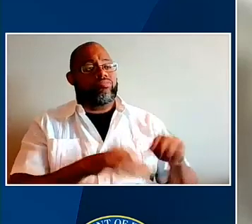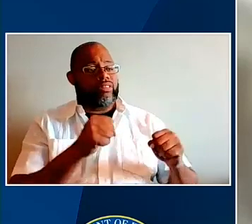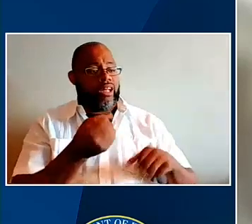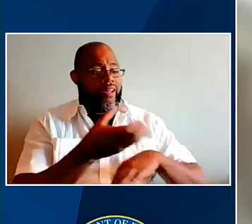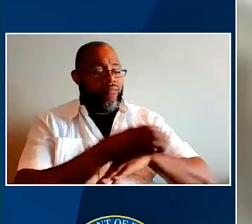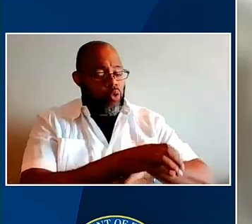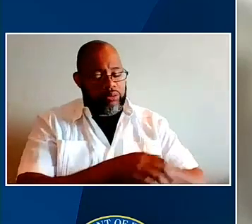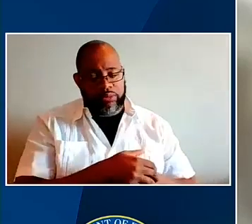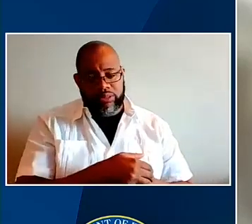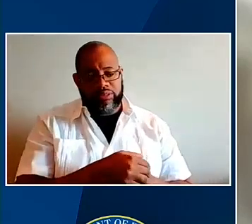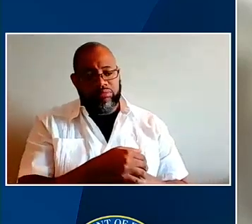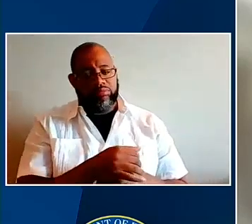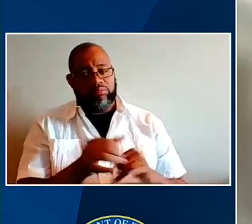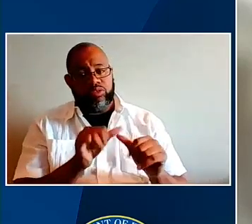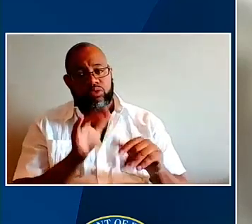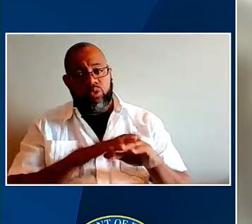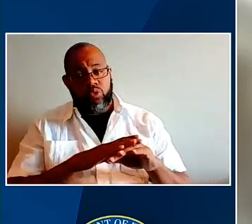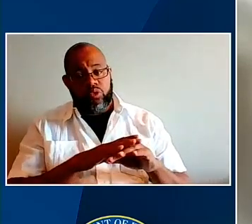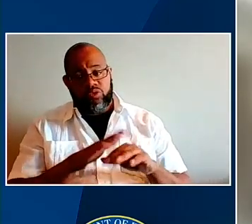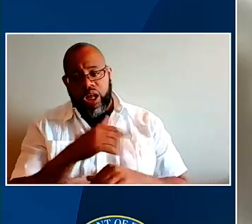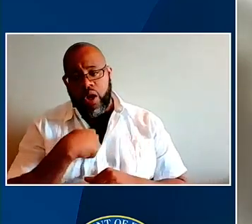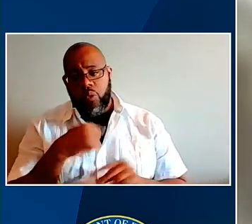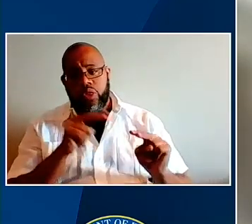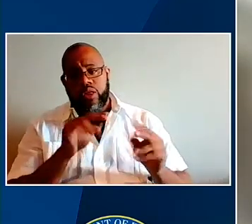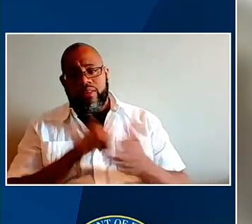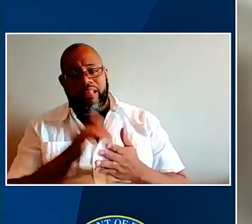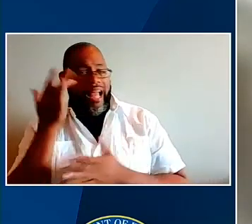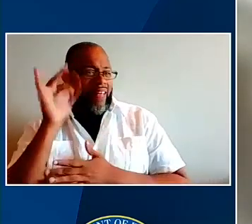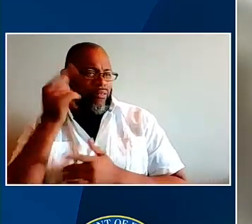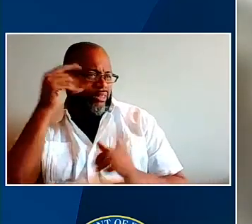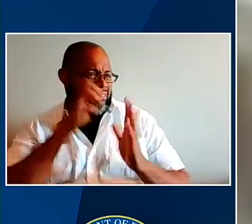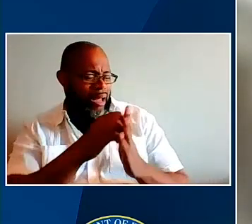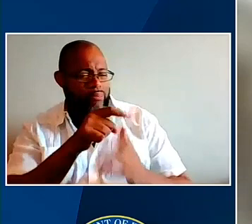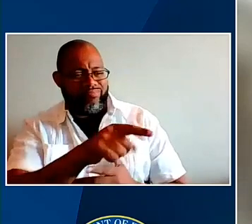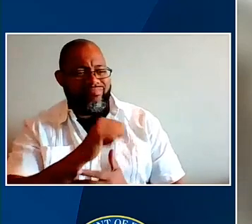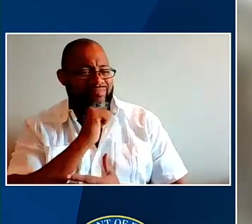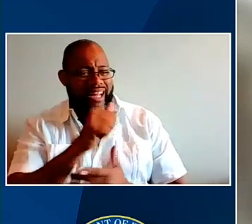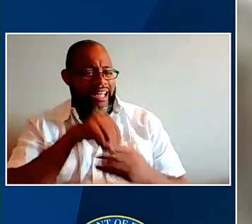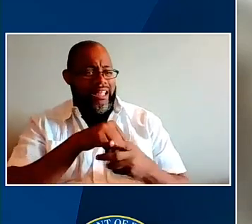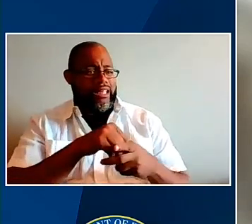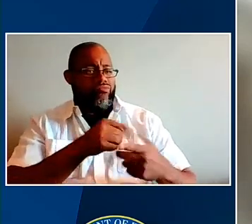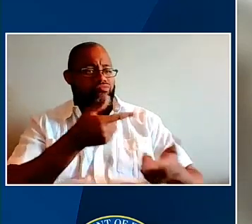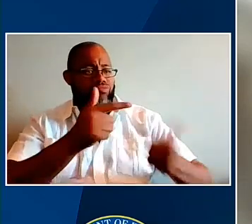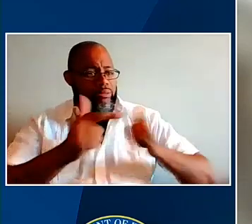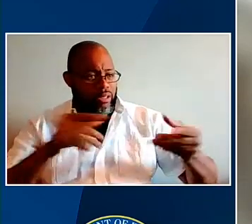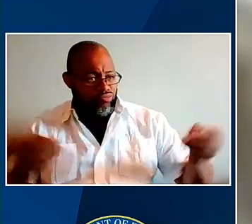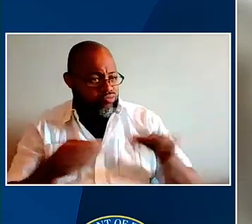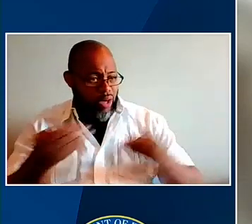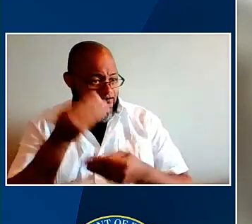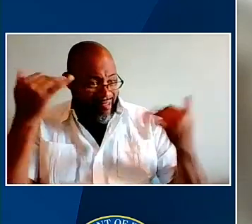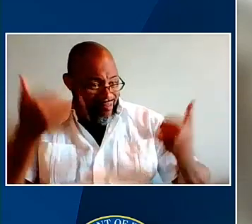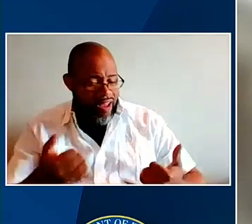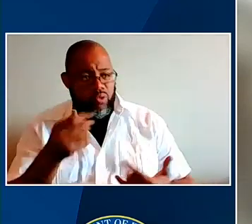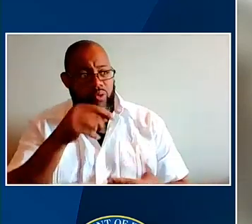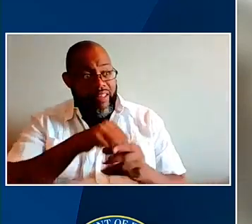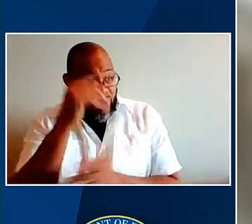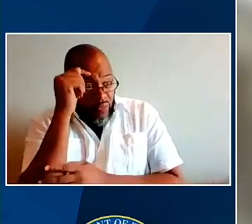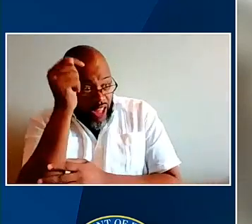measures on their- I mean, I would look at California, for example. They're not in the reciprocity agreement right now. So in theory, they could take